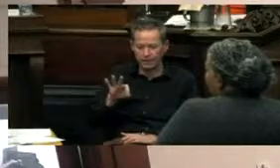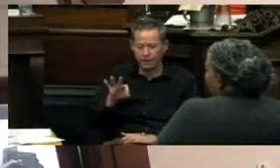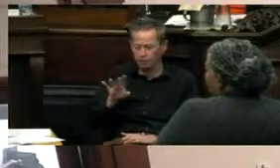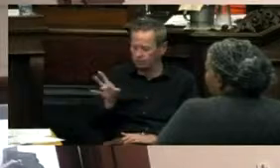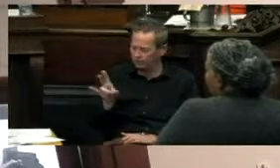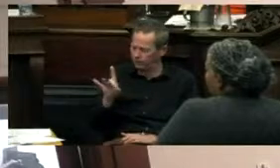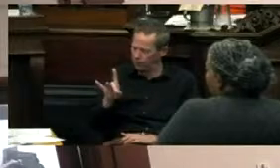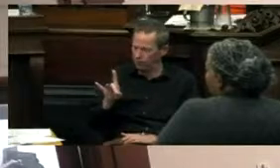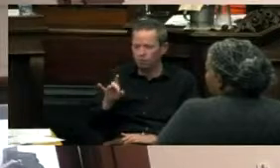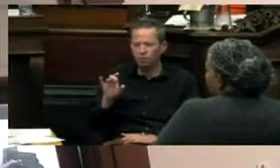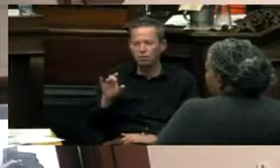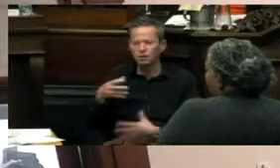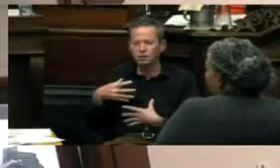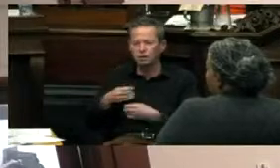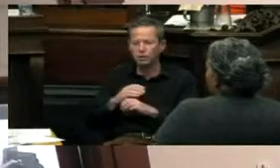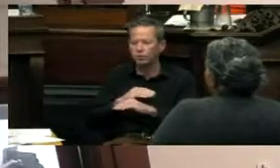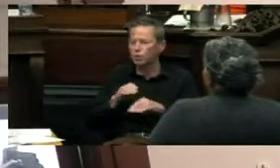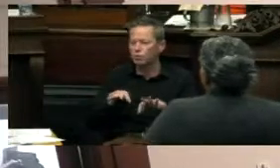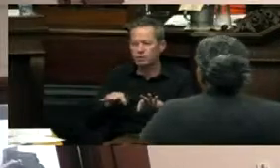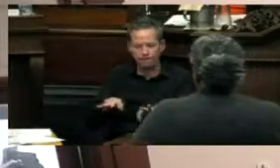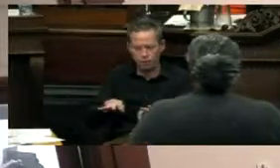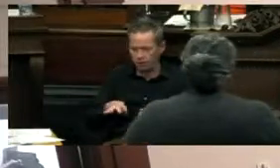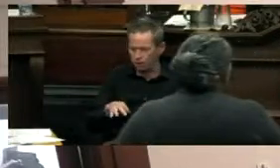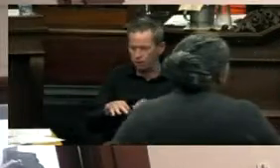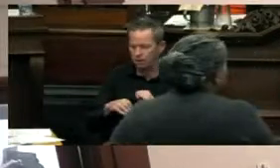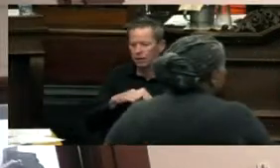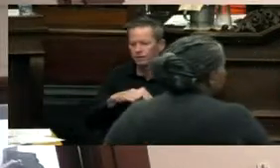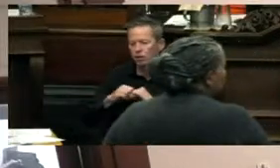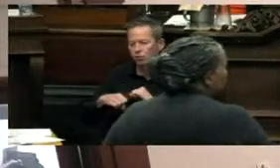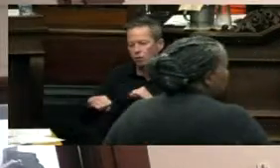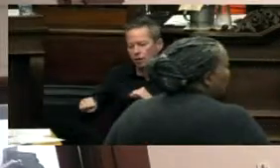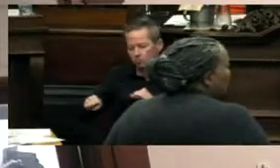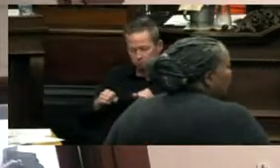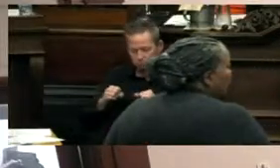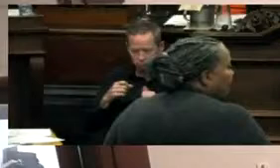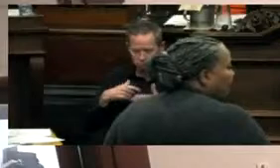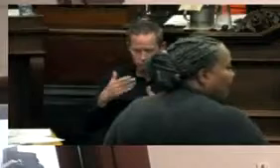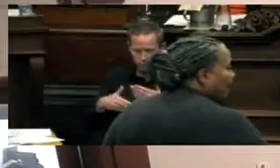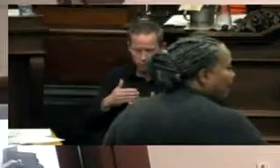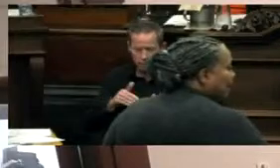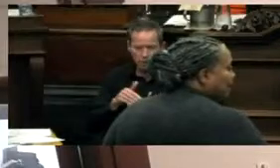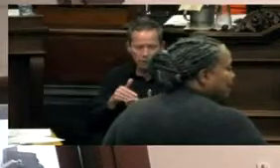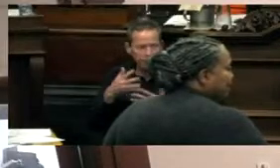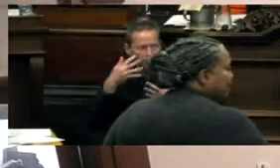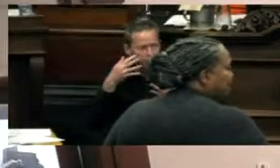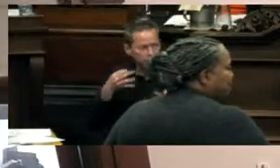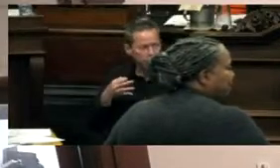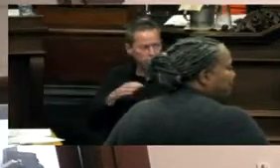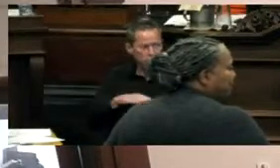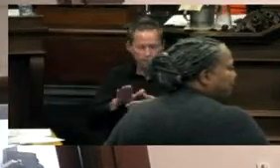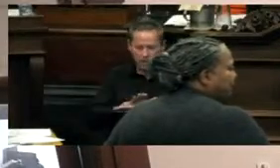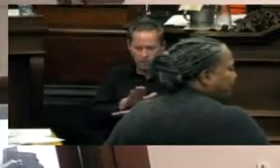this is a hybrid article 78 proceeding, which is a summary proceeding which means that